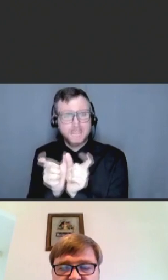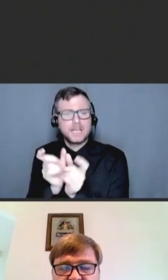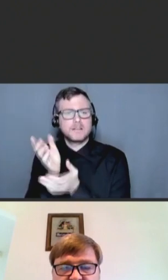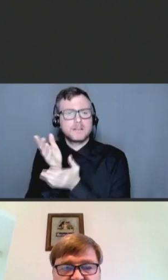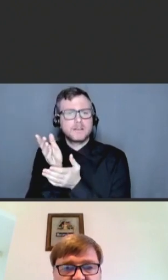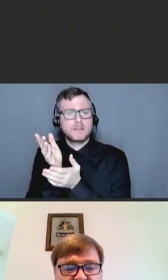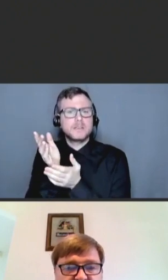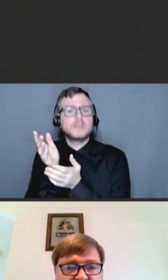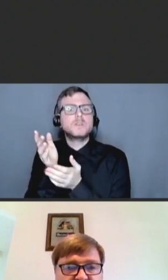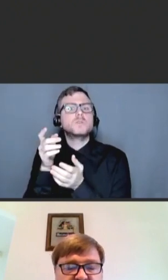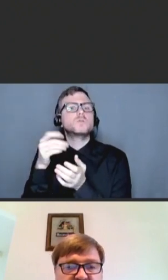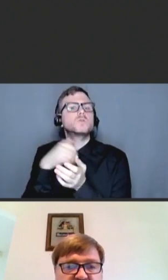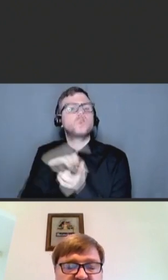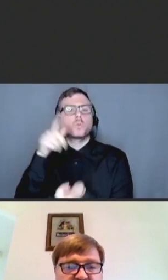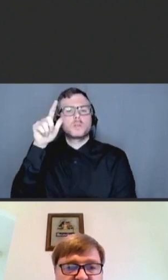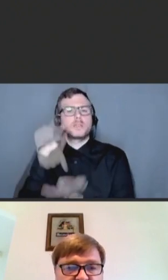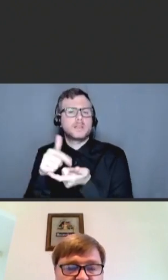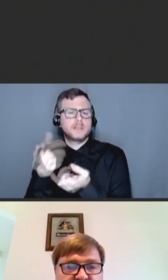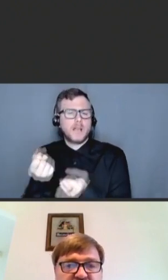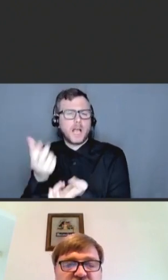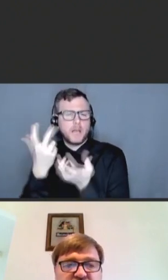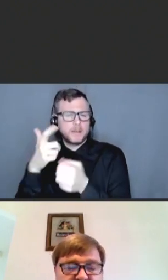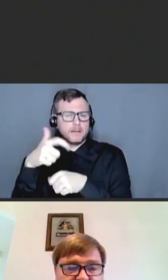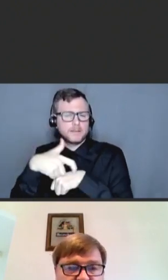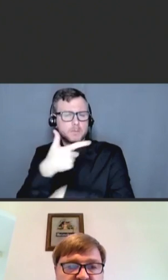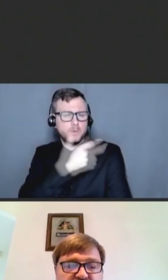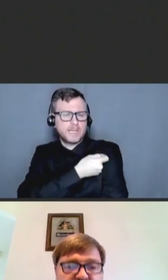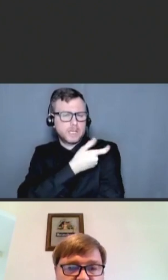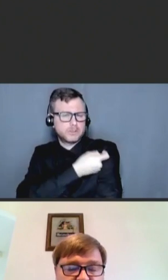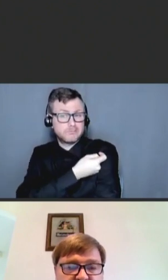to reduce the number of injections could potentially be included?